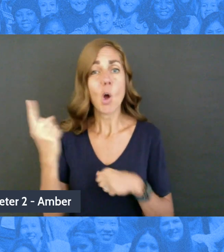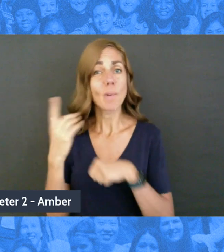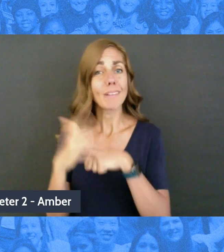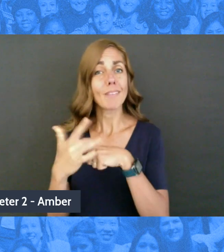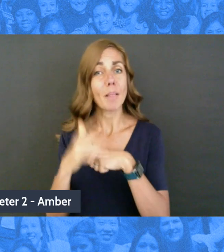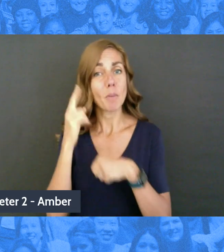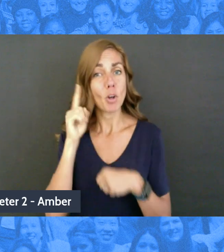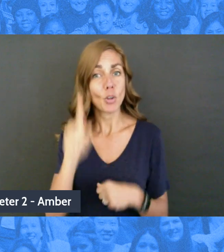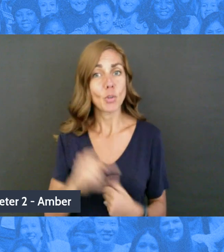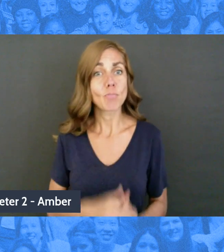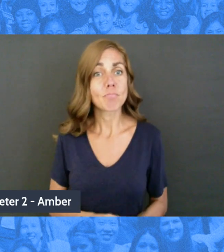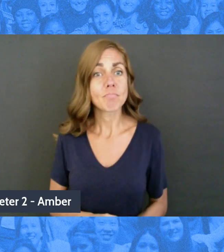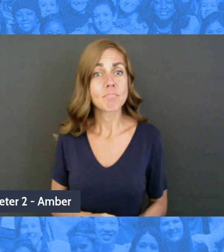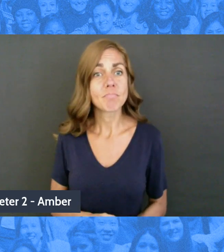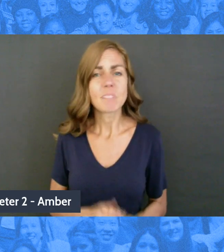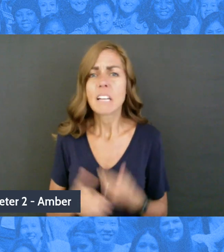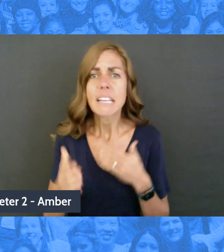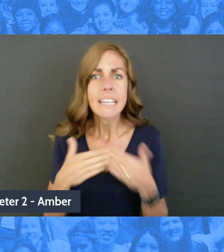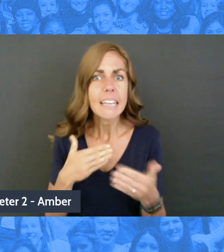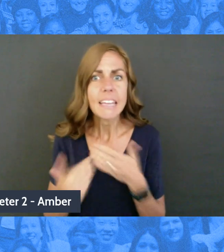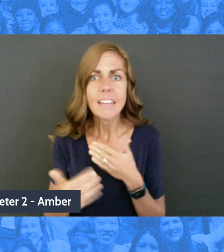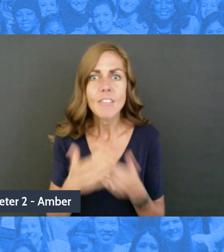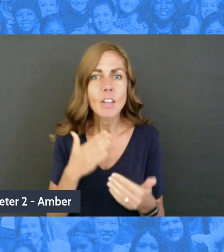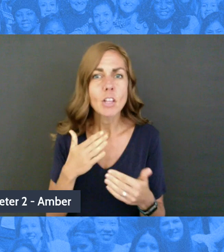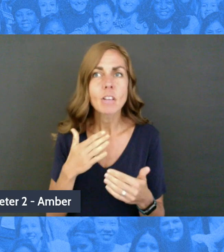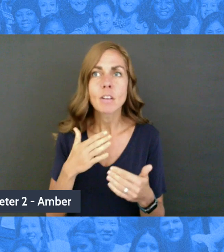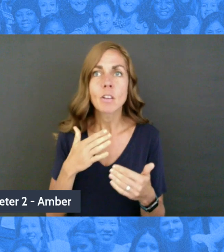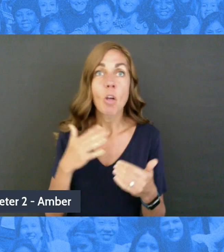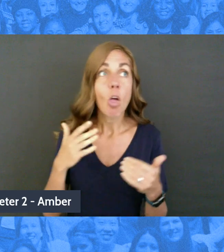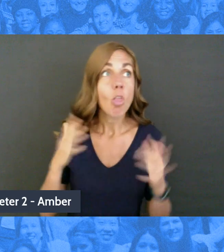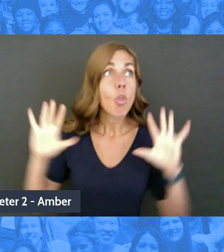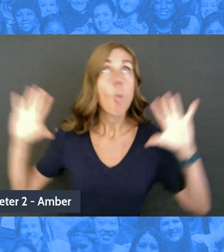That even when you cannot control the world around you,